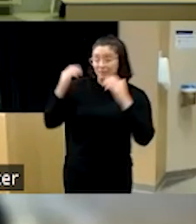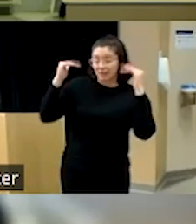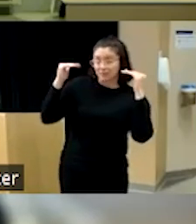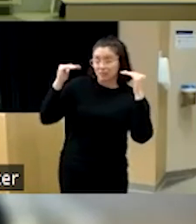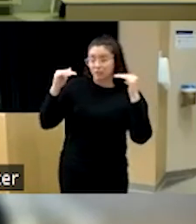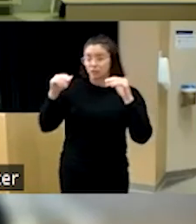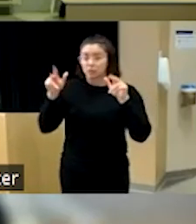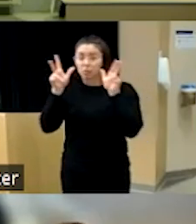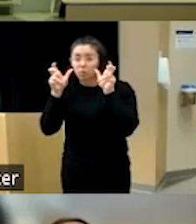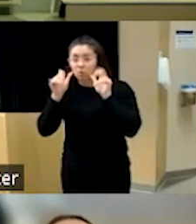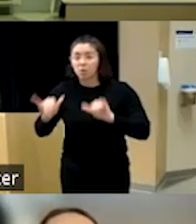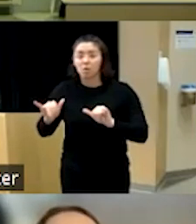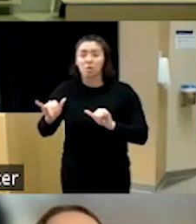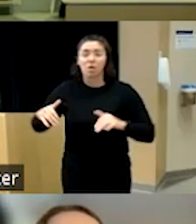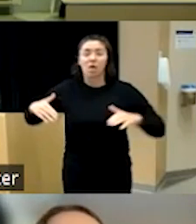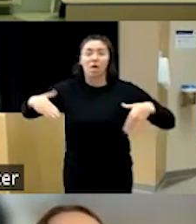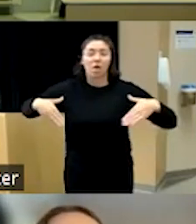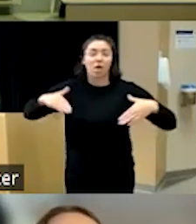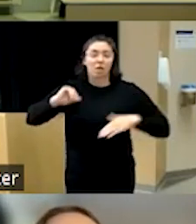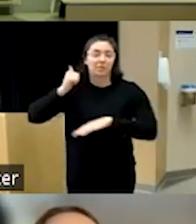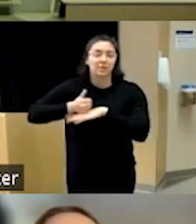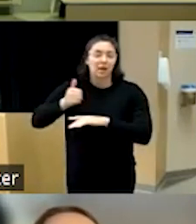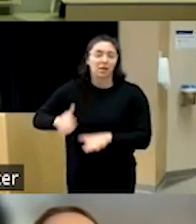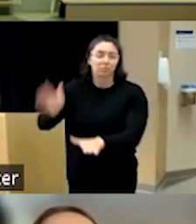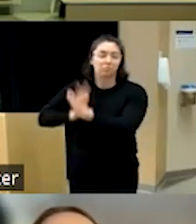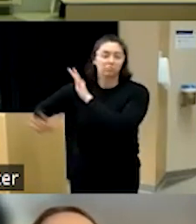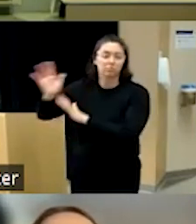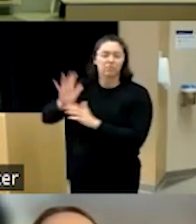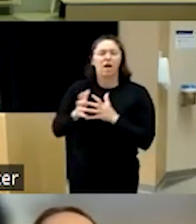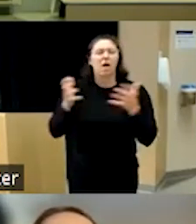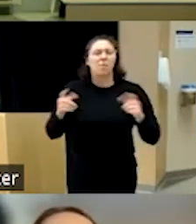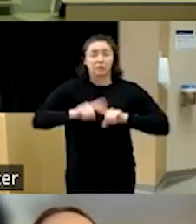in which they haven't been set out that way and how much that makes a difference or if it does